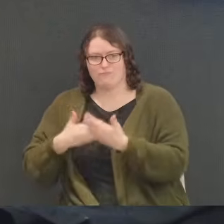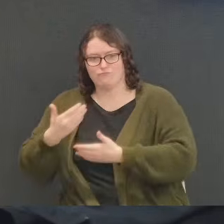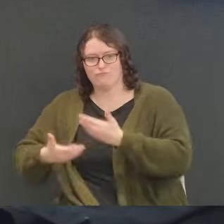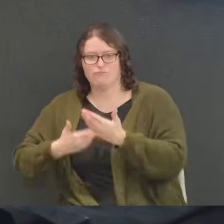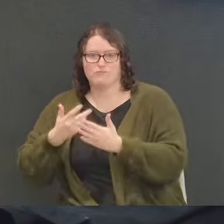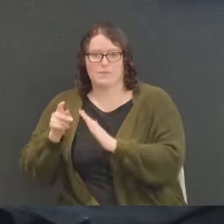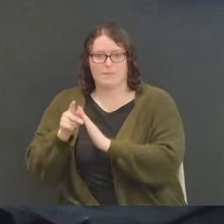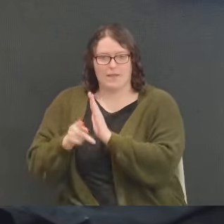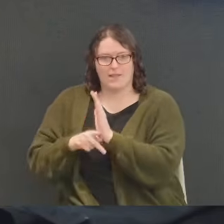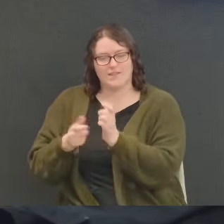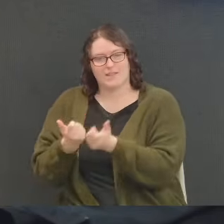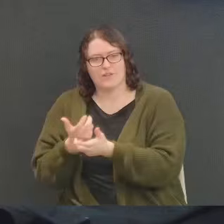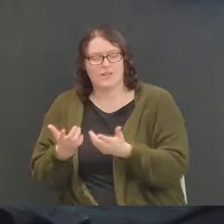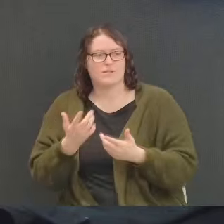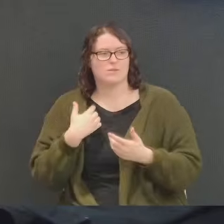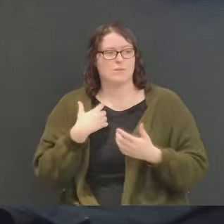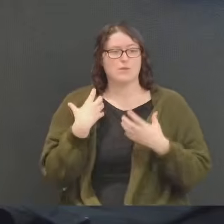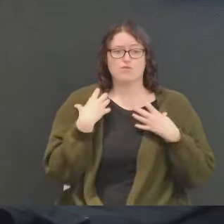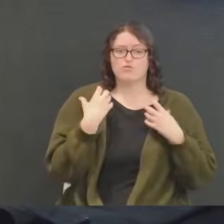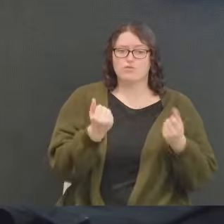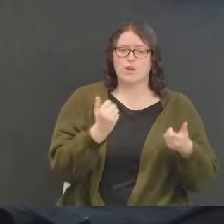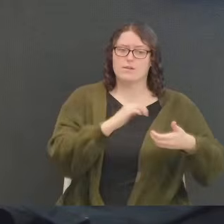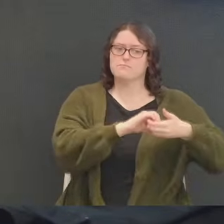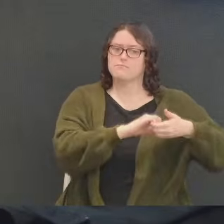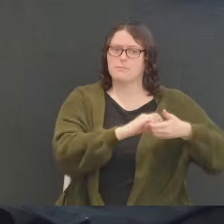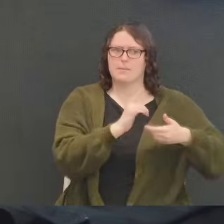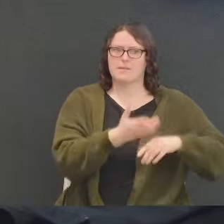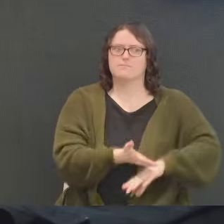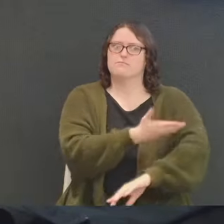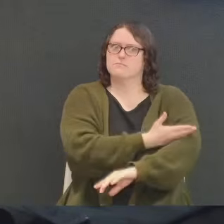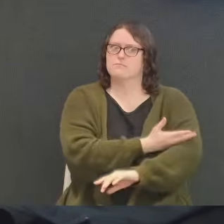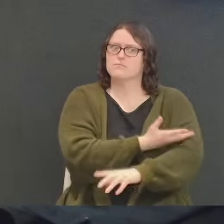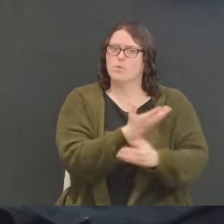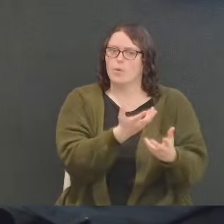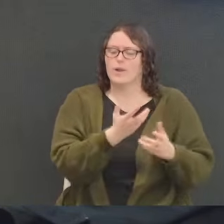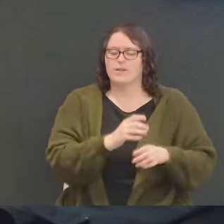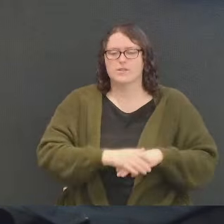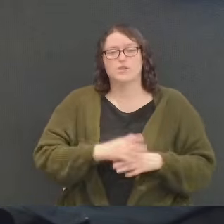been robust, but how we need it to be better. And so we are highlighting many of the issues that we